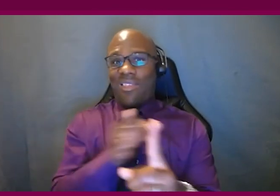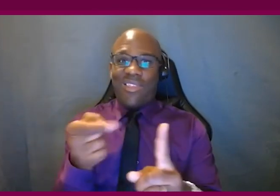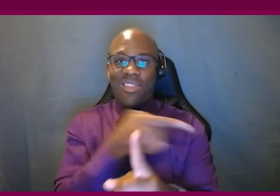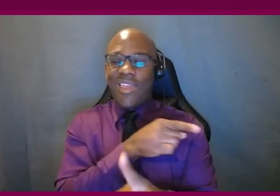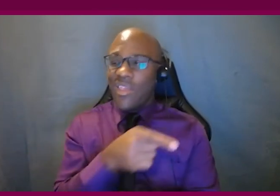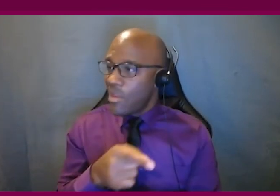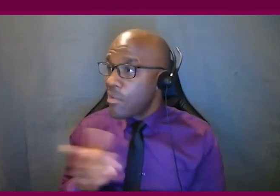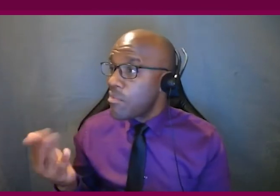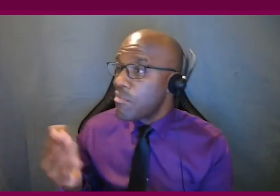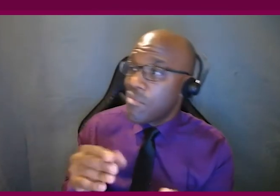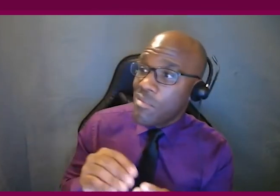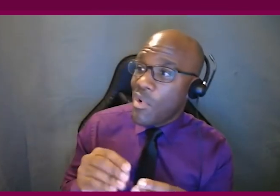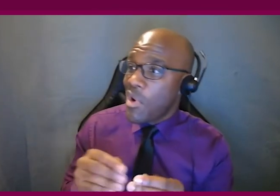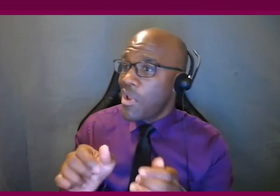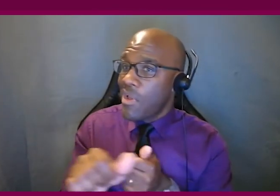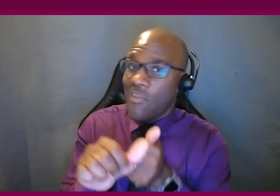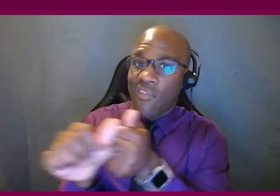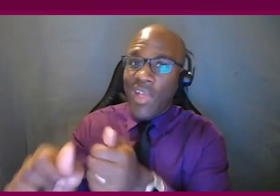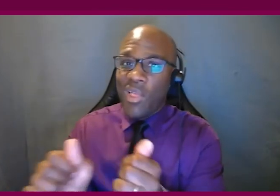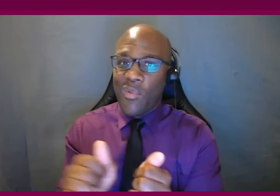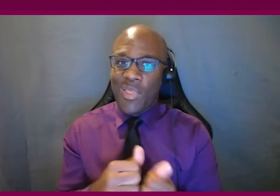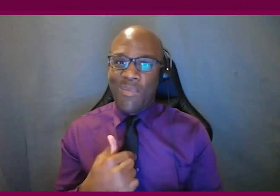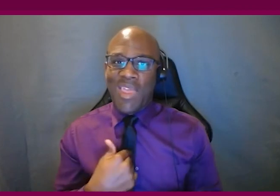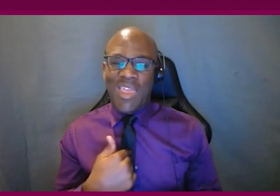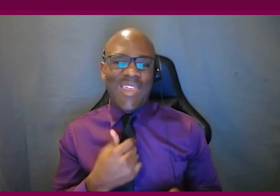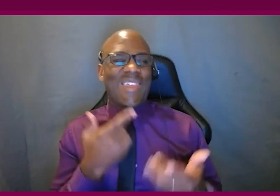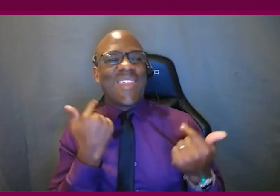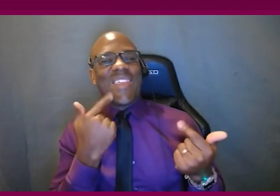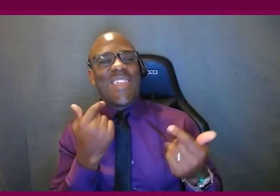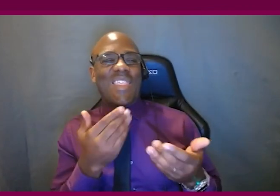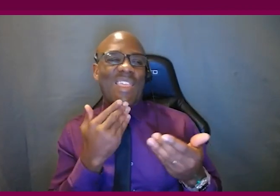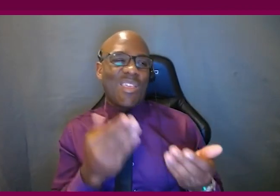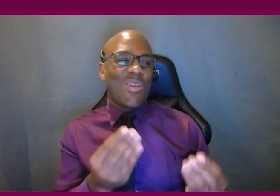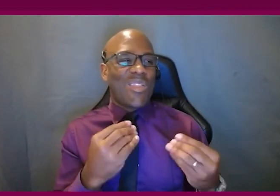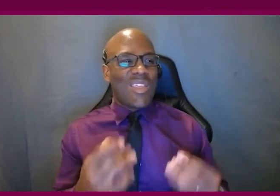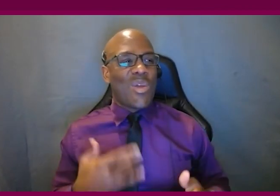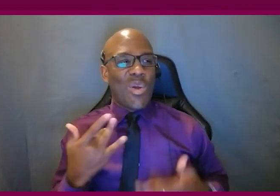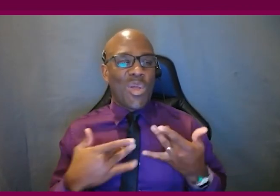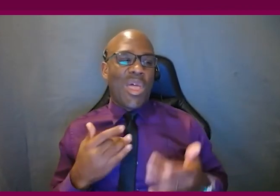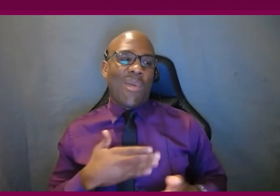Ashley Inkumsah: Yes, the pleasure is all mine. Trust me.